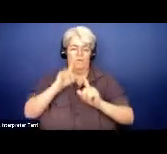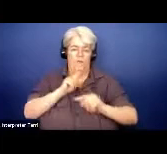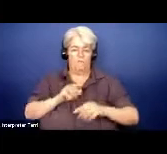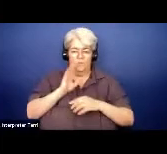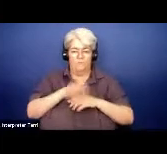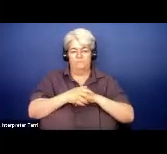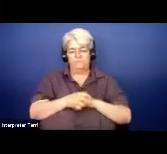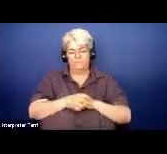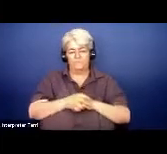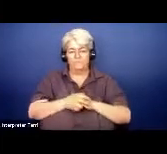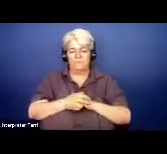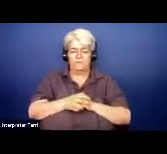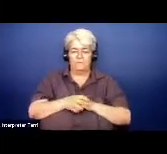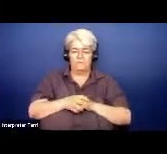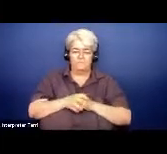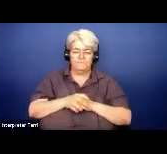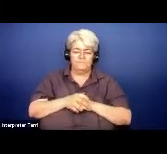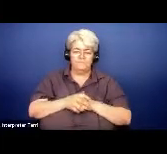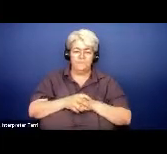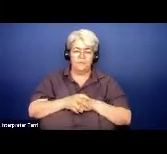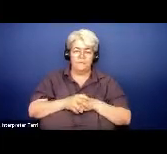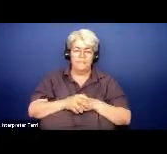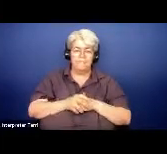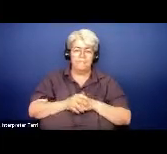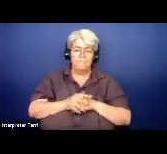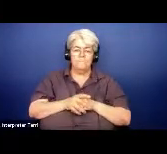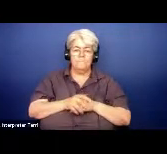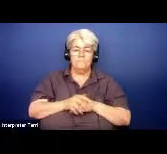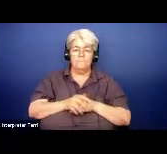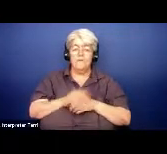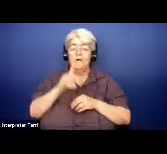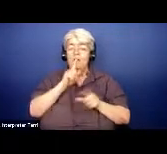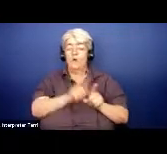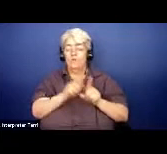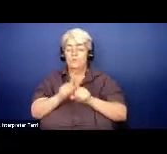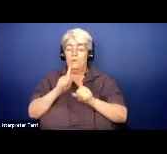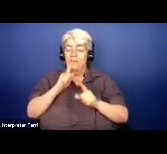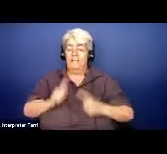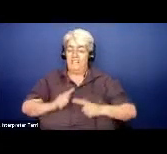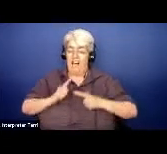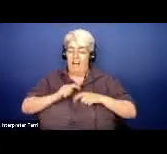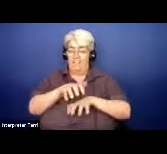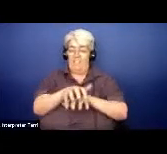questions in chat. We'll get to them as we can. We will be live captioning the webinar in English and also providing an American